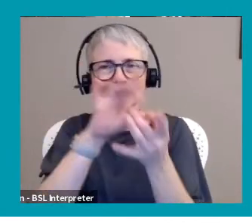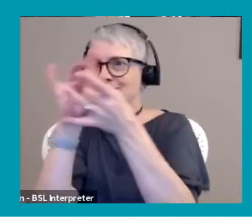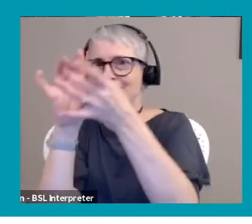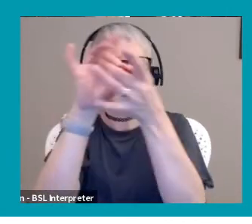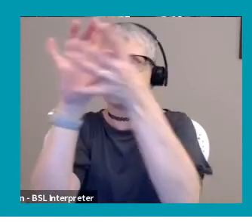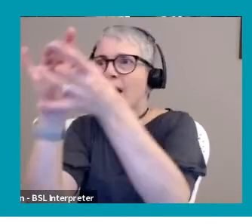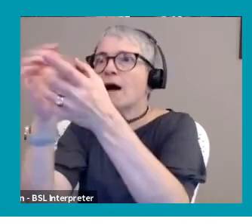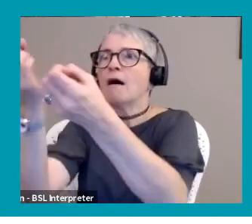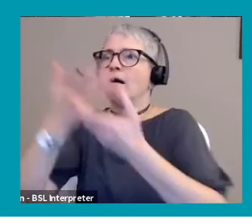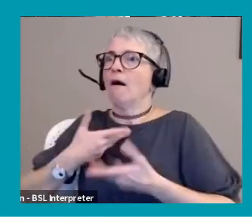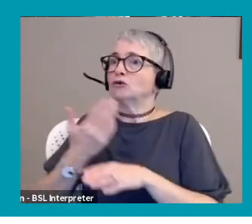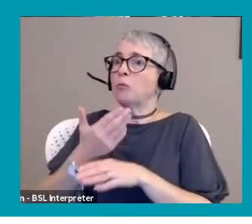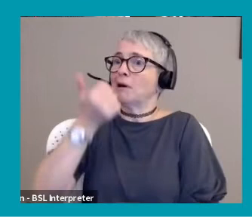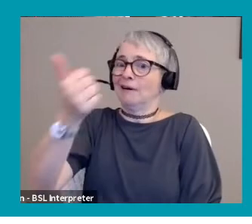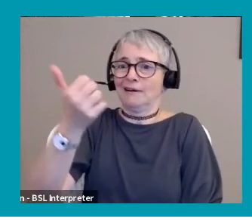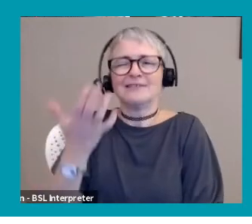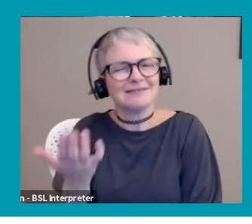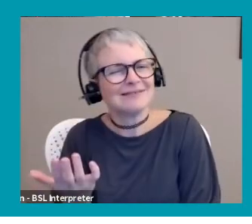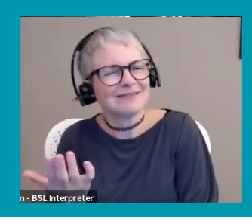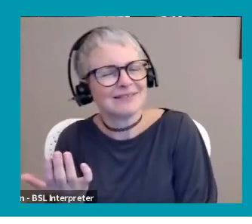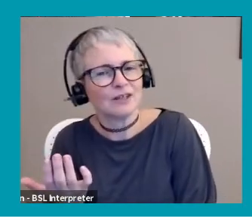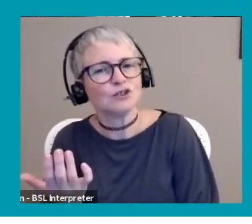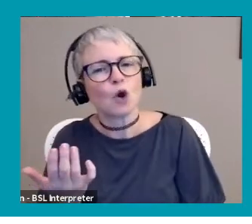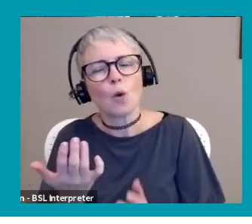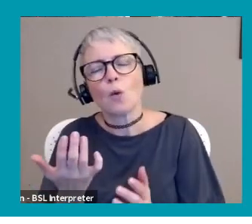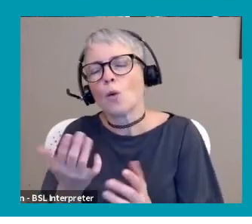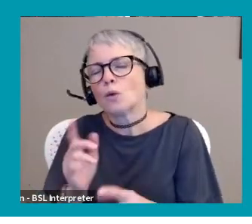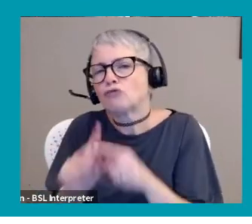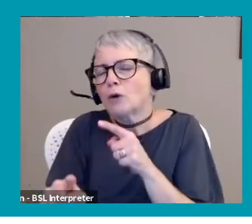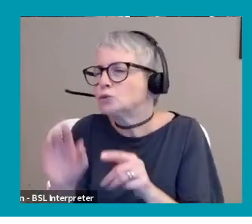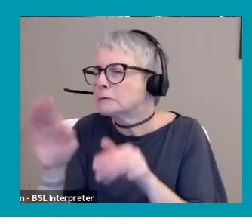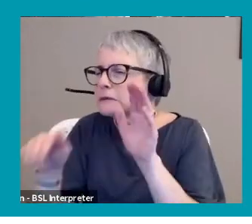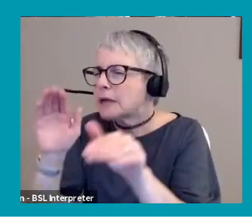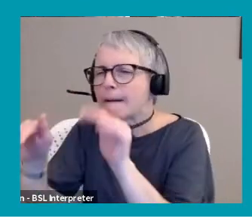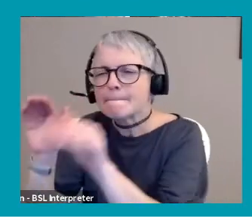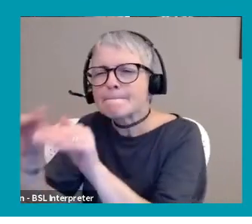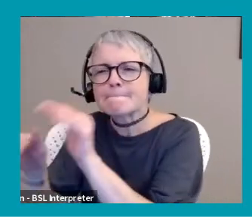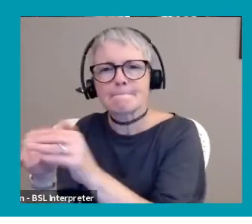So the power in your local network is not something to be dismissed.